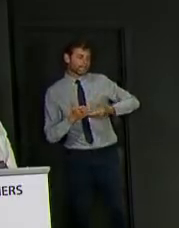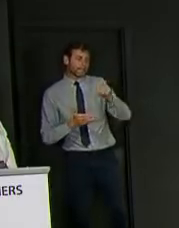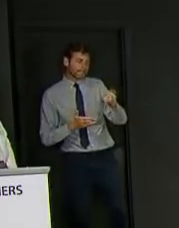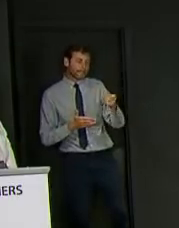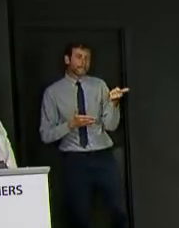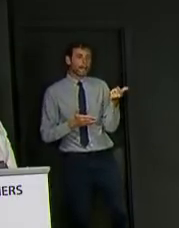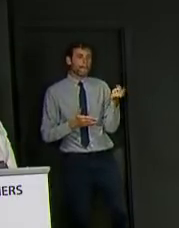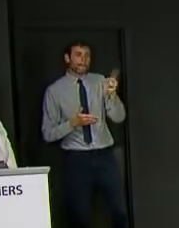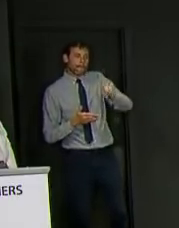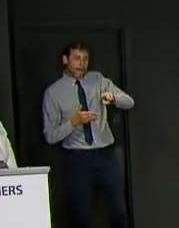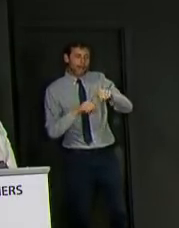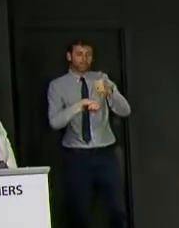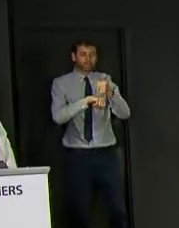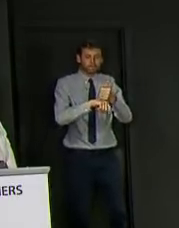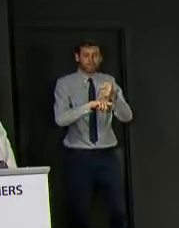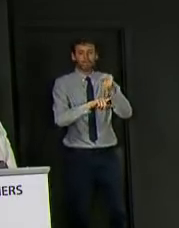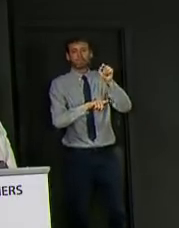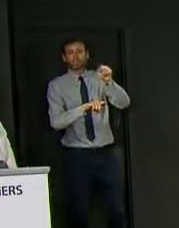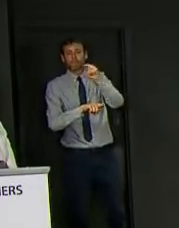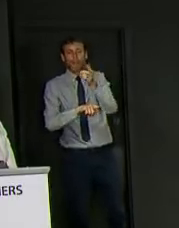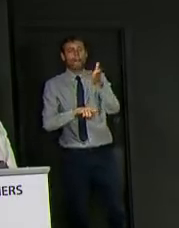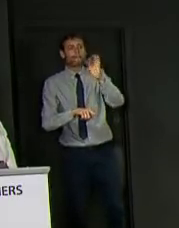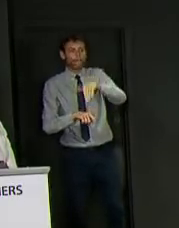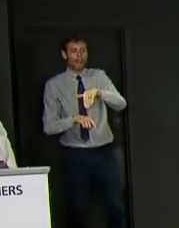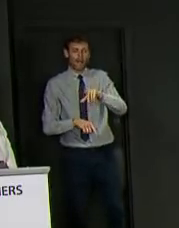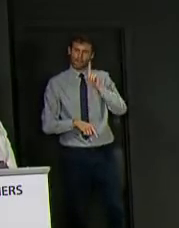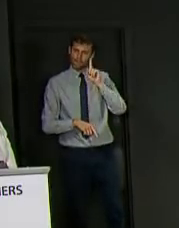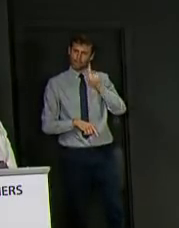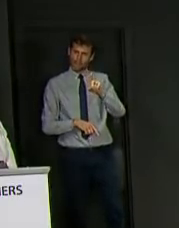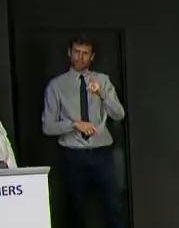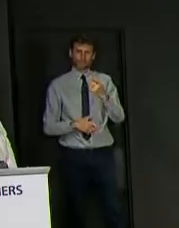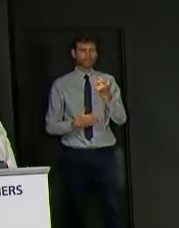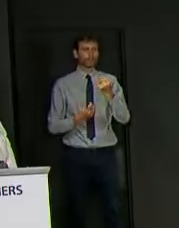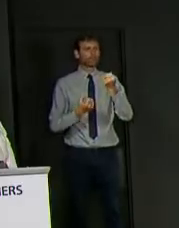be aware there are a number of businesses, driving instructors, beauticians, gymnasiums,